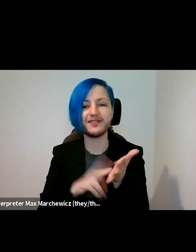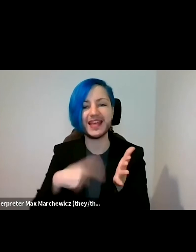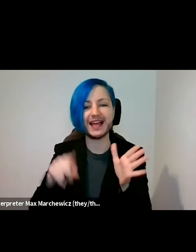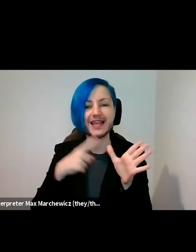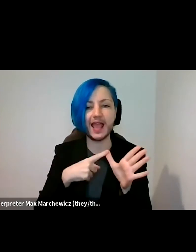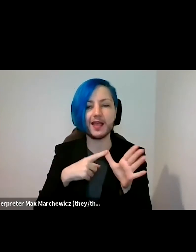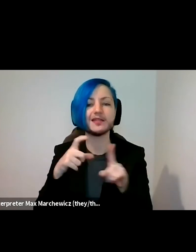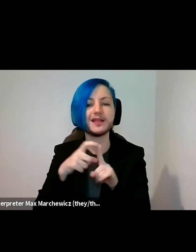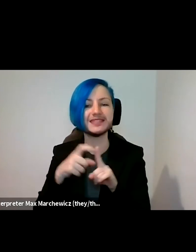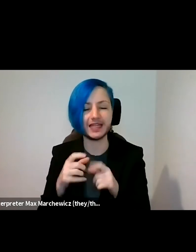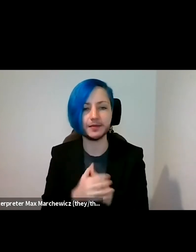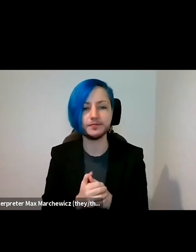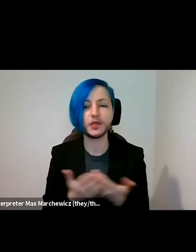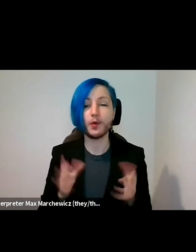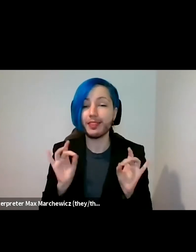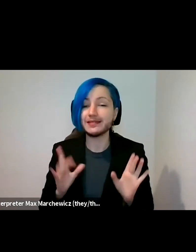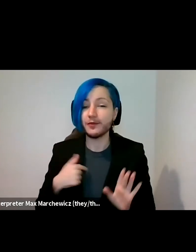to our guest speaker today, Suchitra Choudhury.